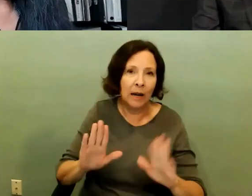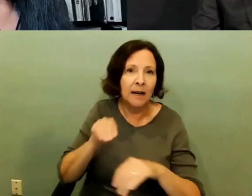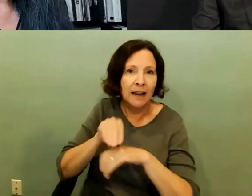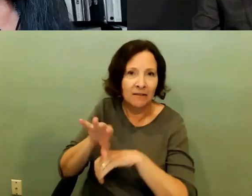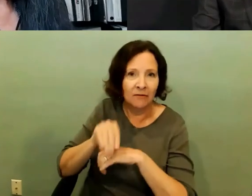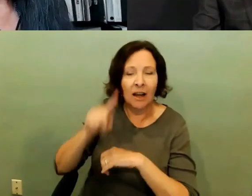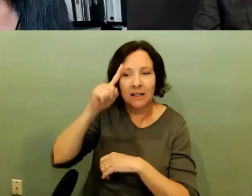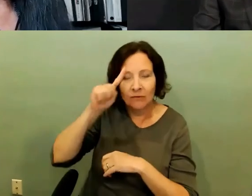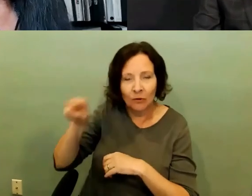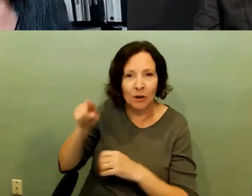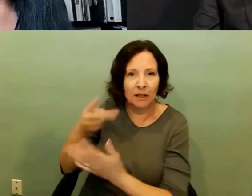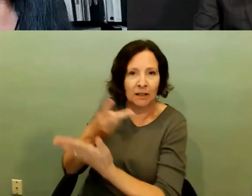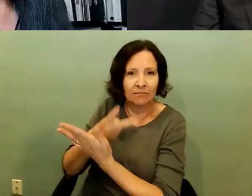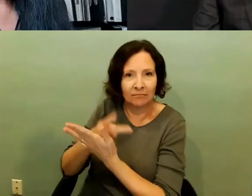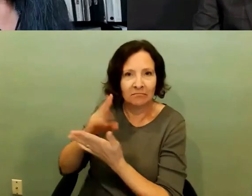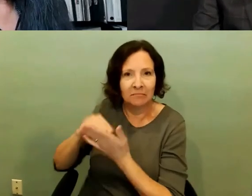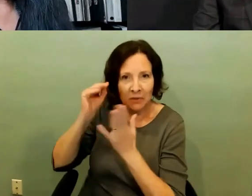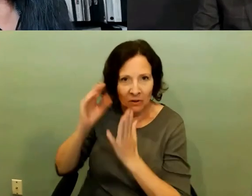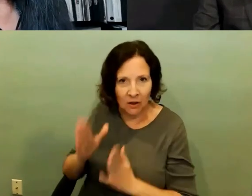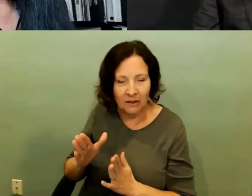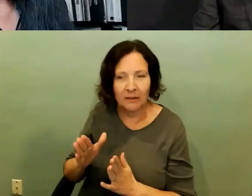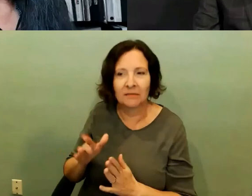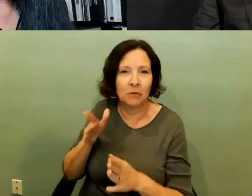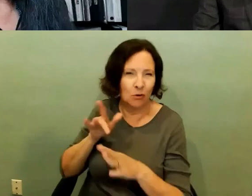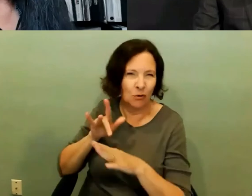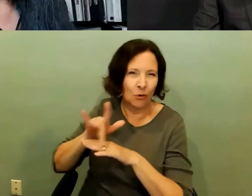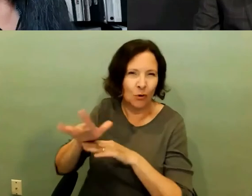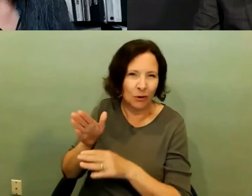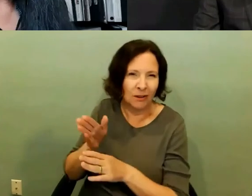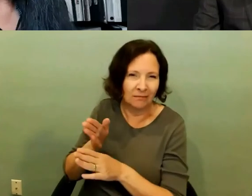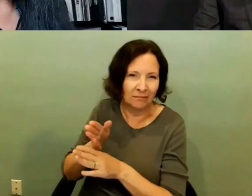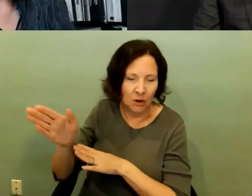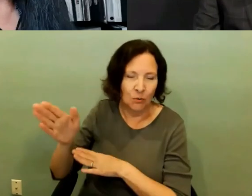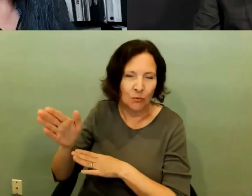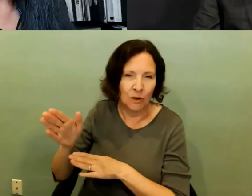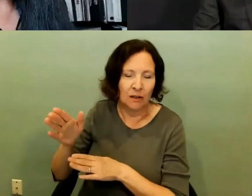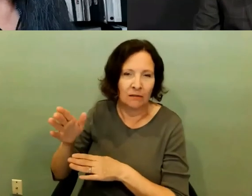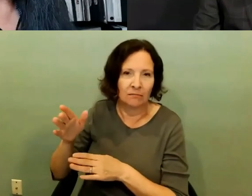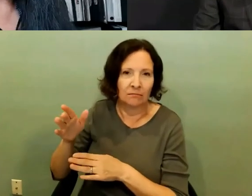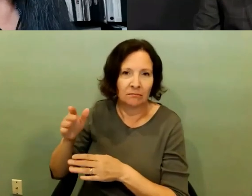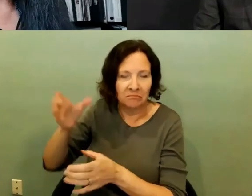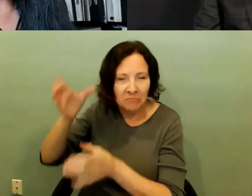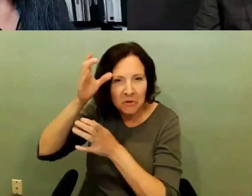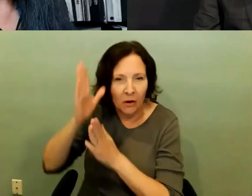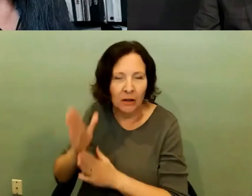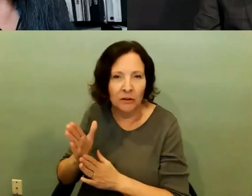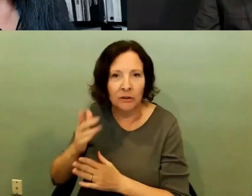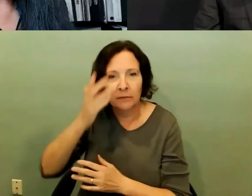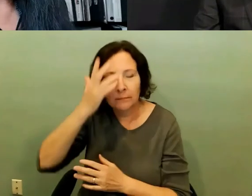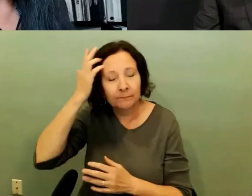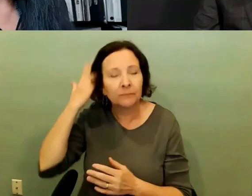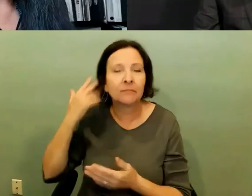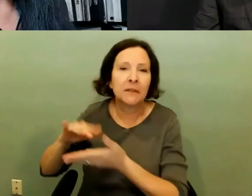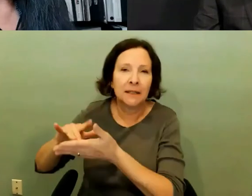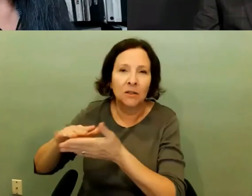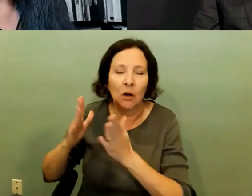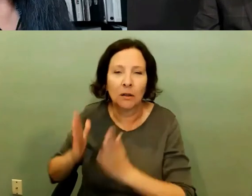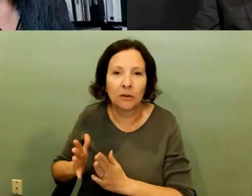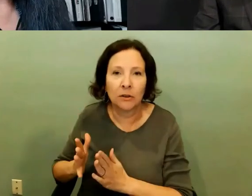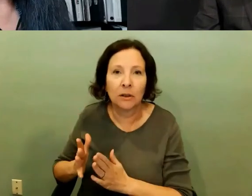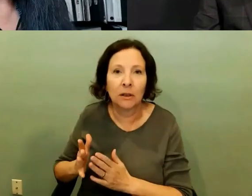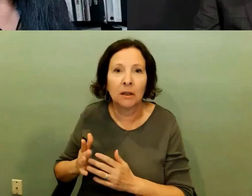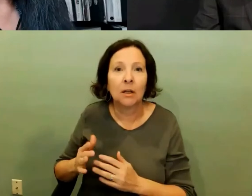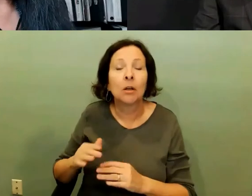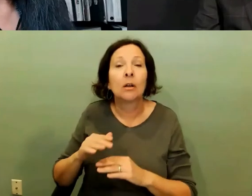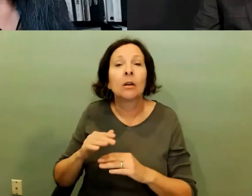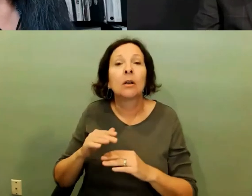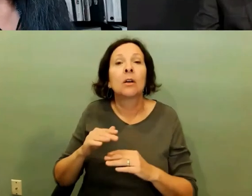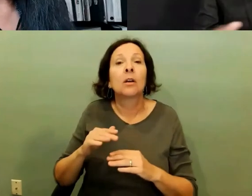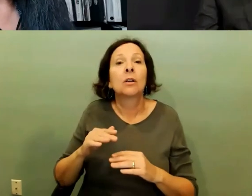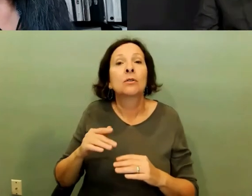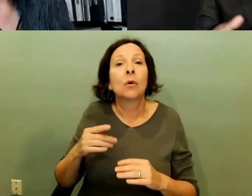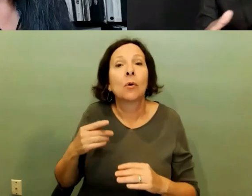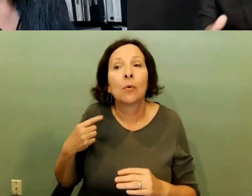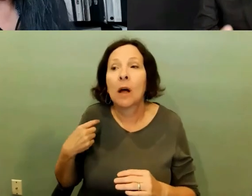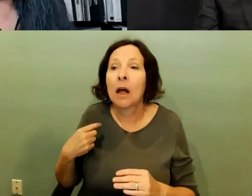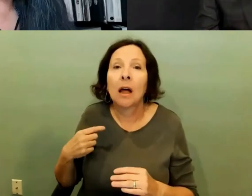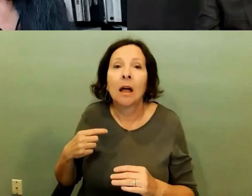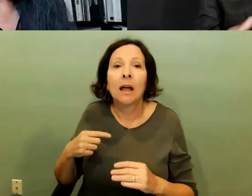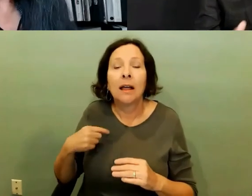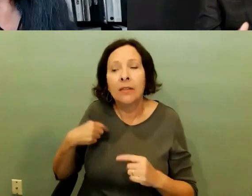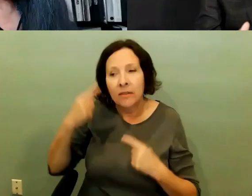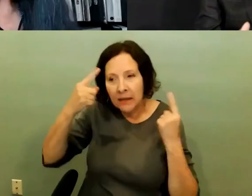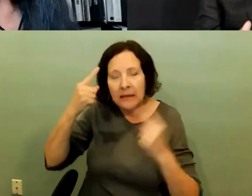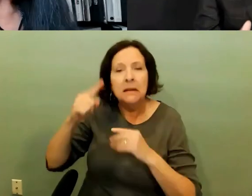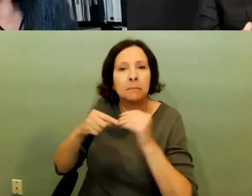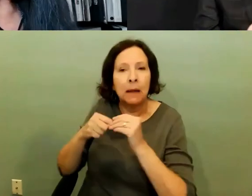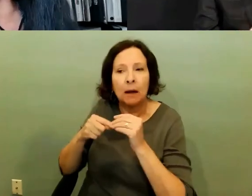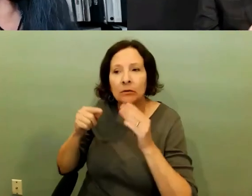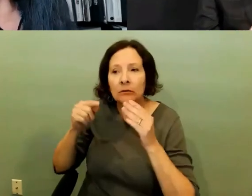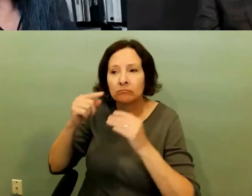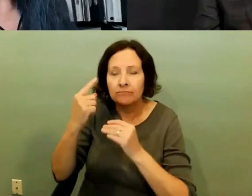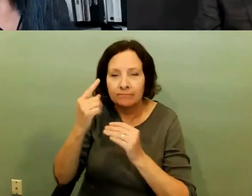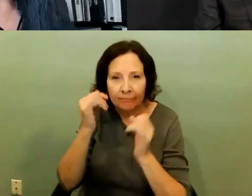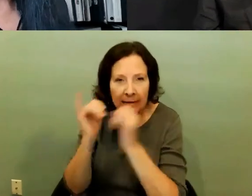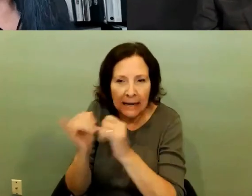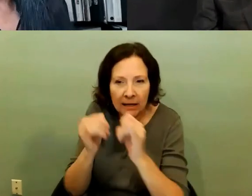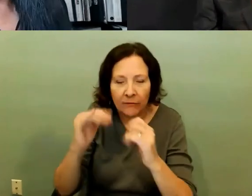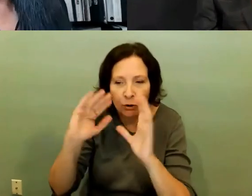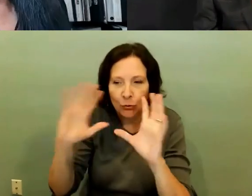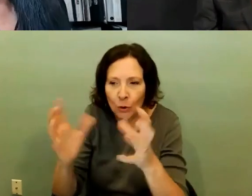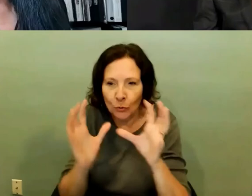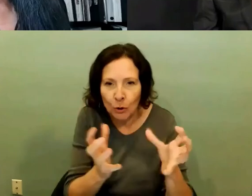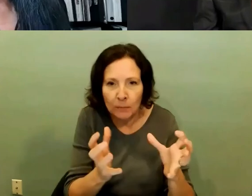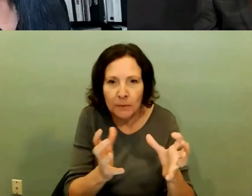do you want to advise students to restrict their methods to one technique or another? Or